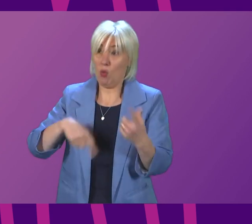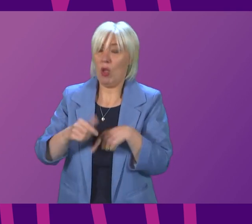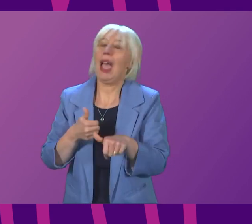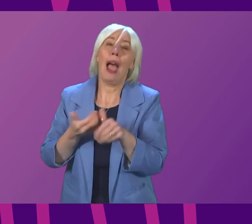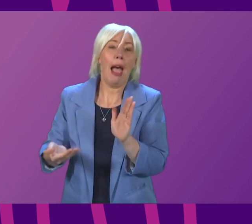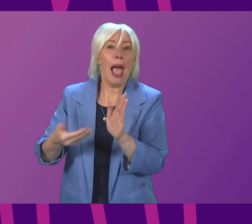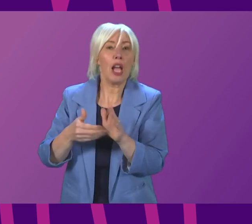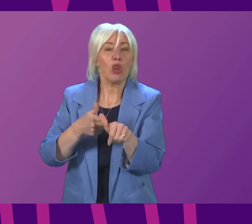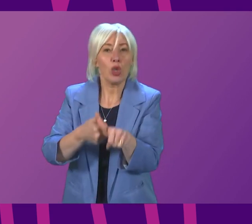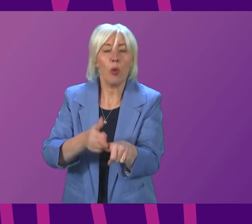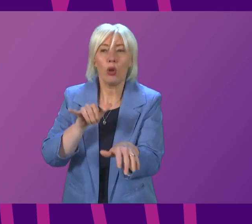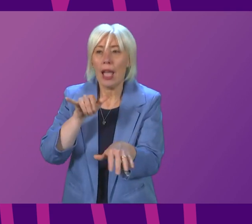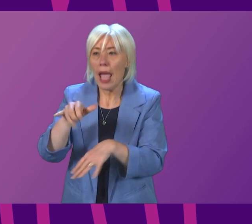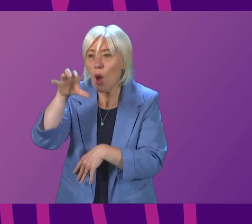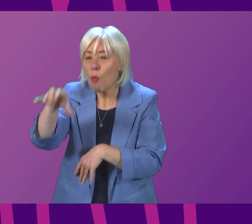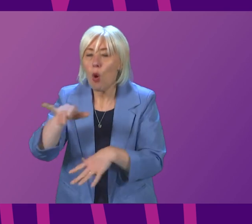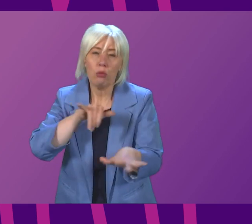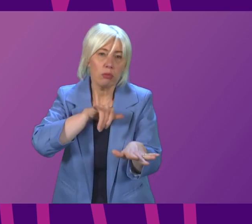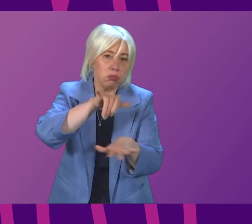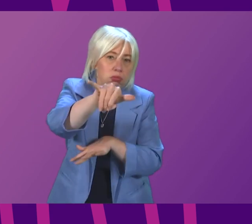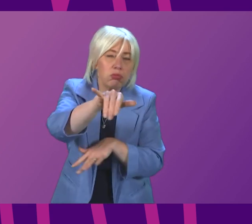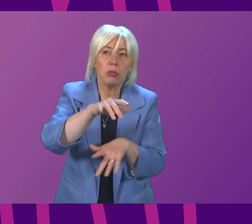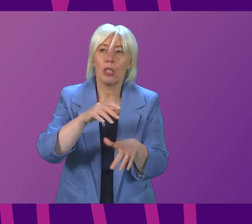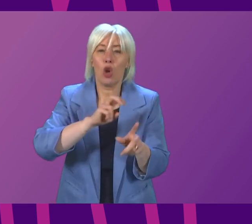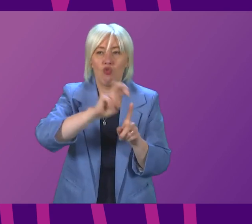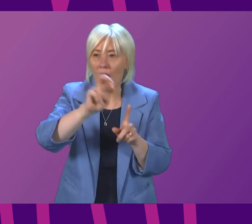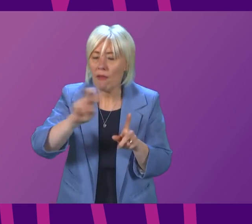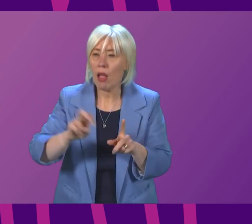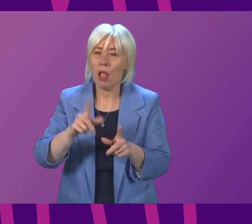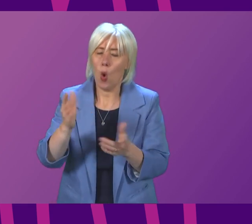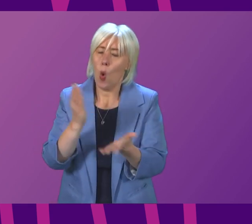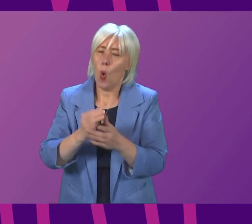Airports, aviation and the travel sector more generally have been very severely hit by the